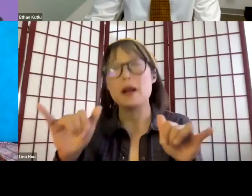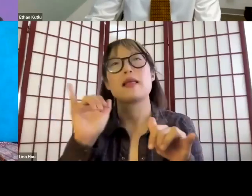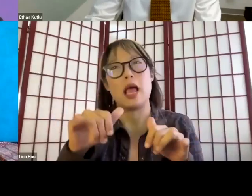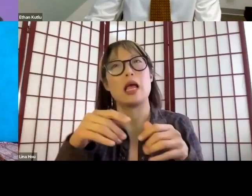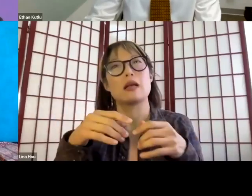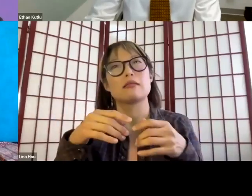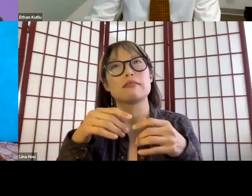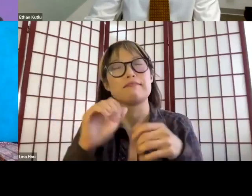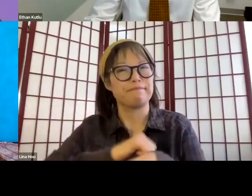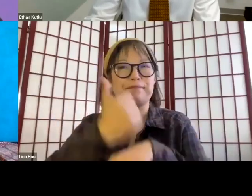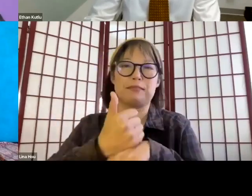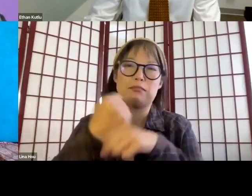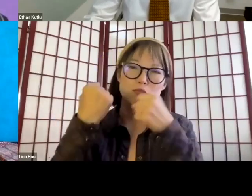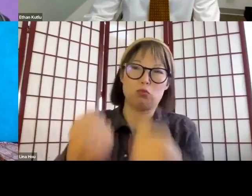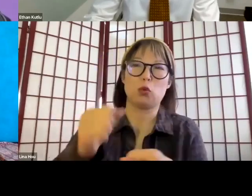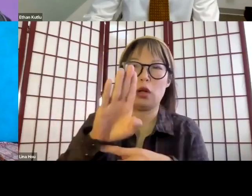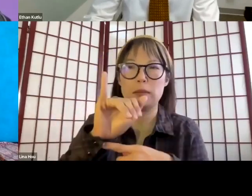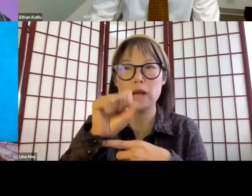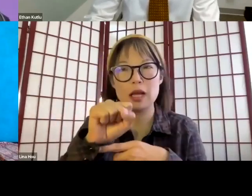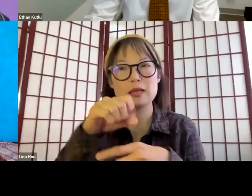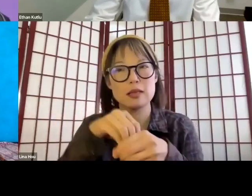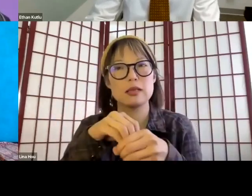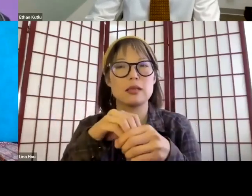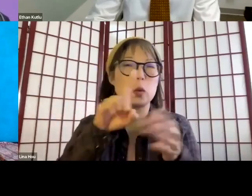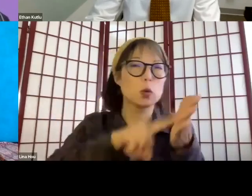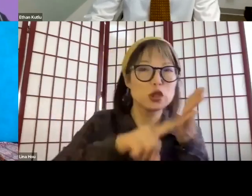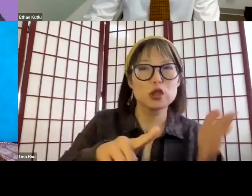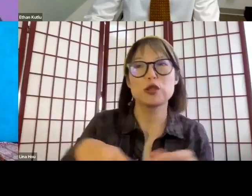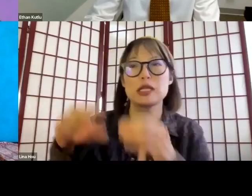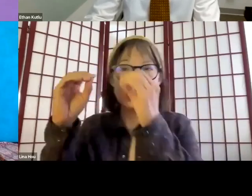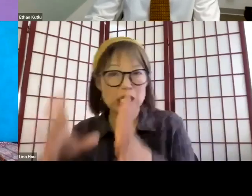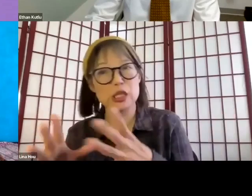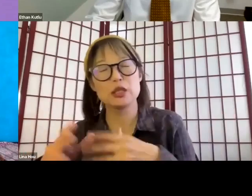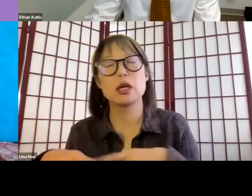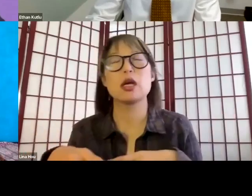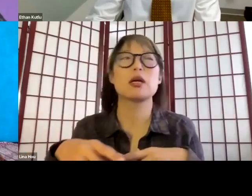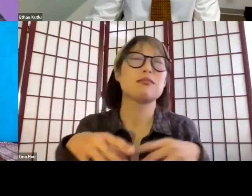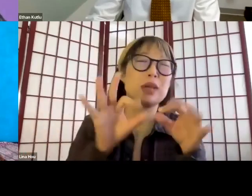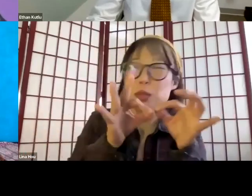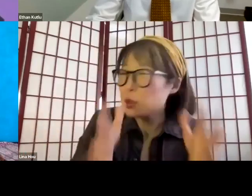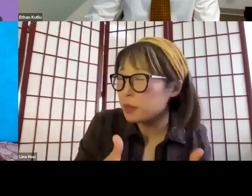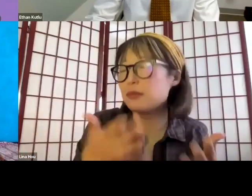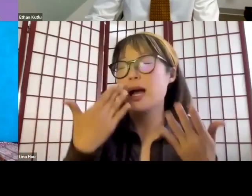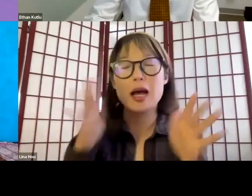And I also think at the same time, we've established a strong bias with research and